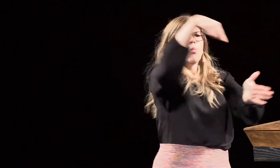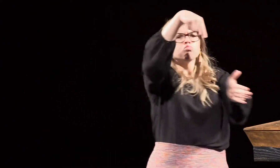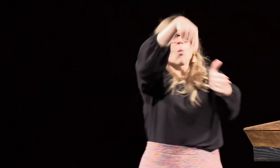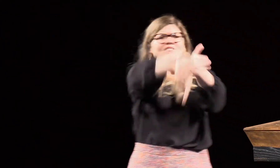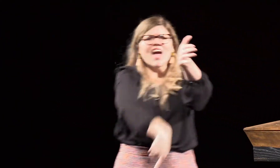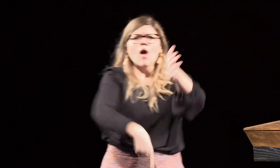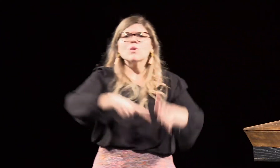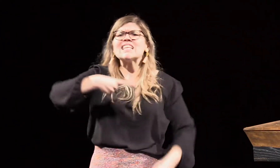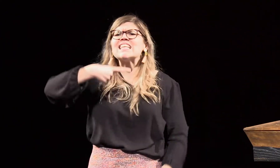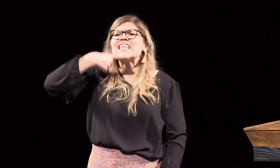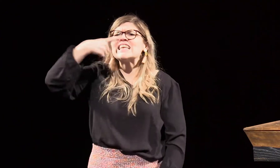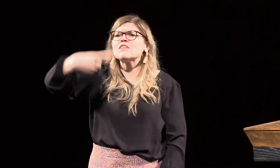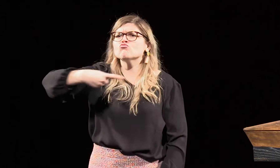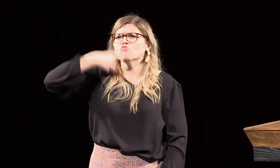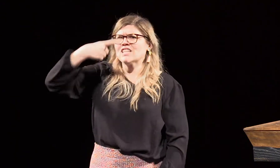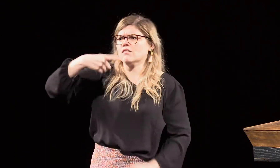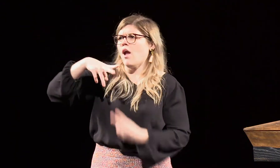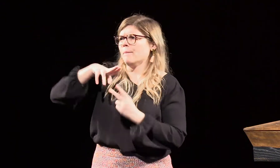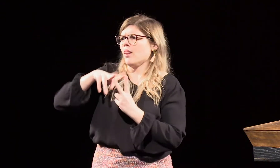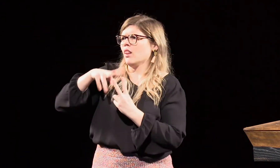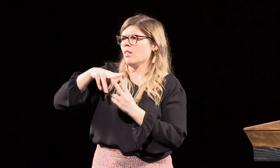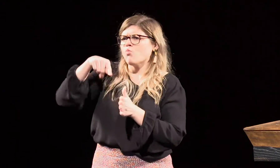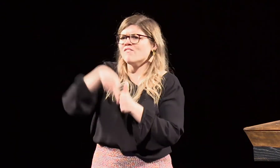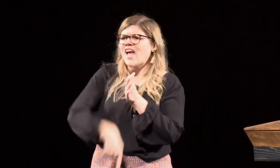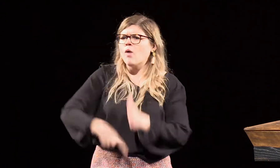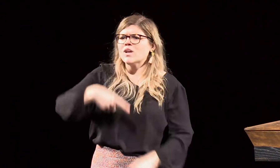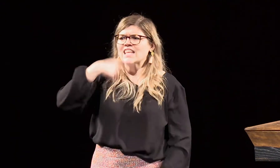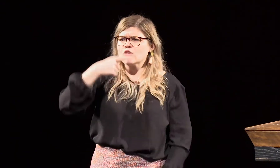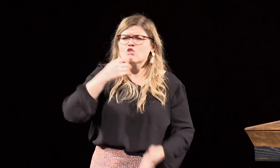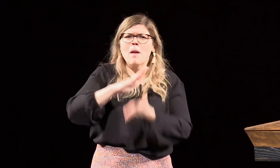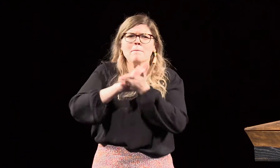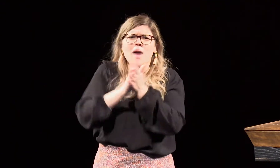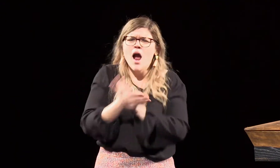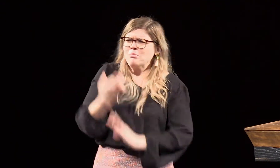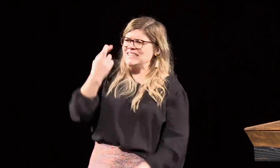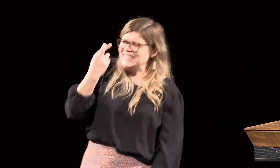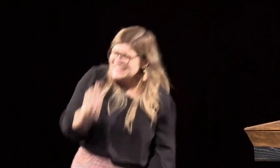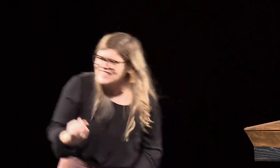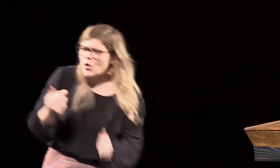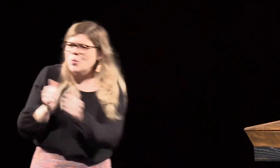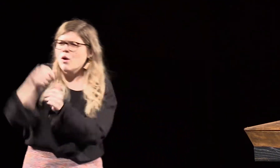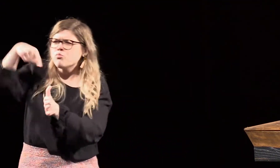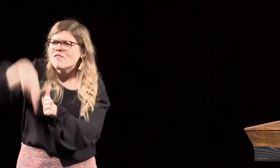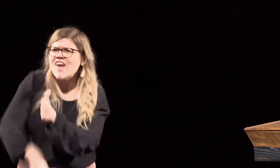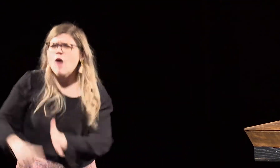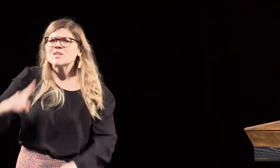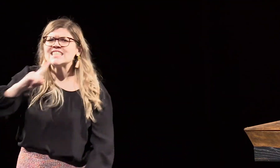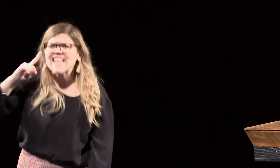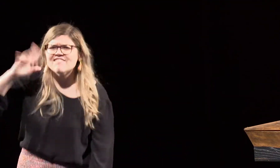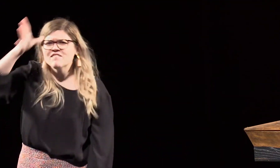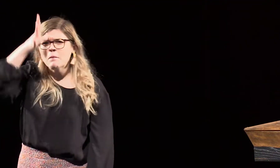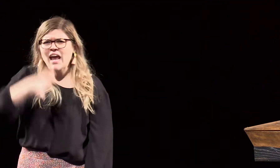Now, that couple is a profoundly hearing couple. How did they become best friends